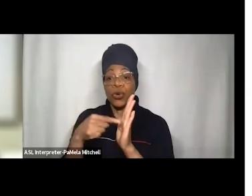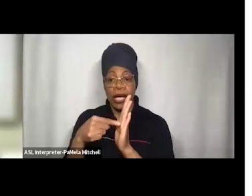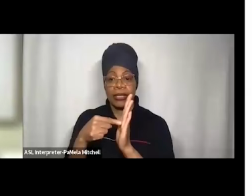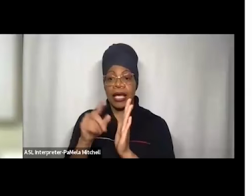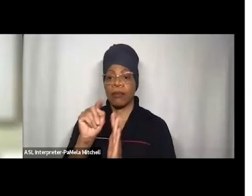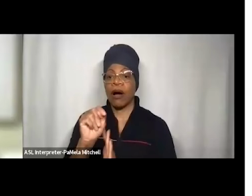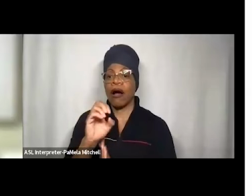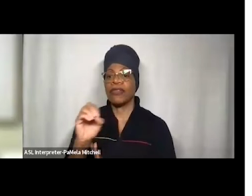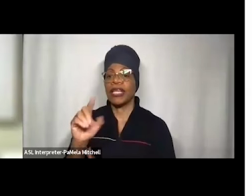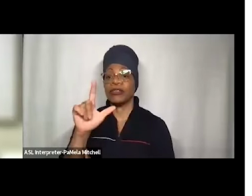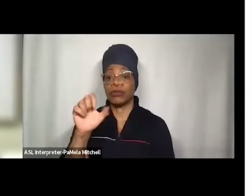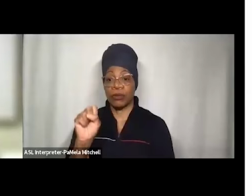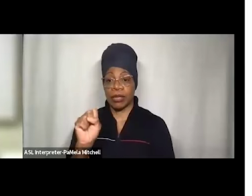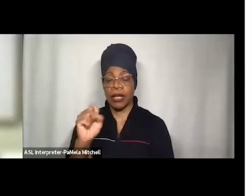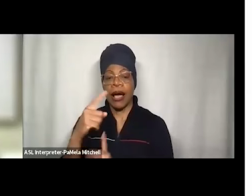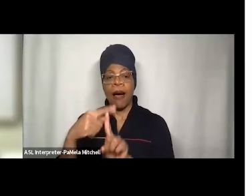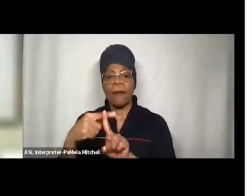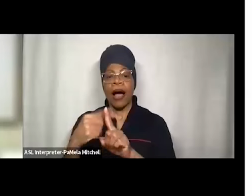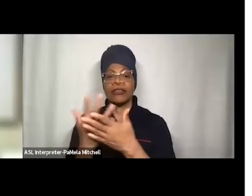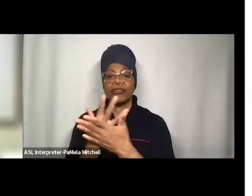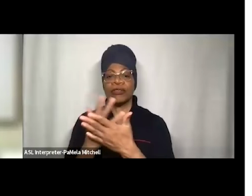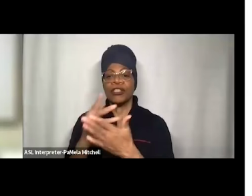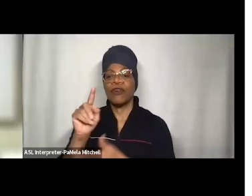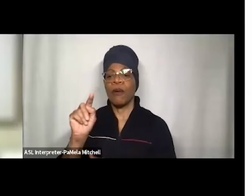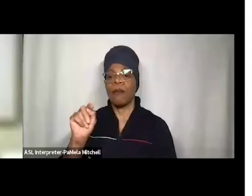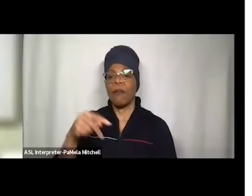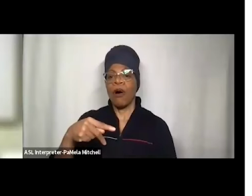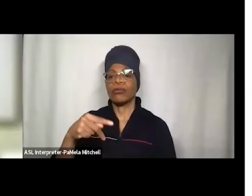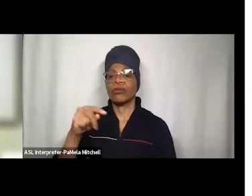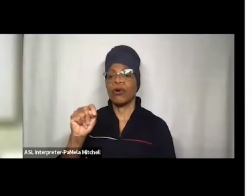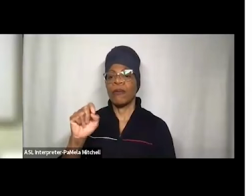Again, positive screens for post-traumatic stress disorder and trauma need to be followed up